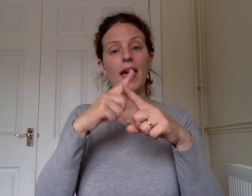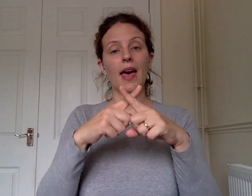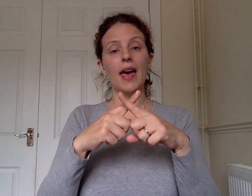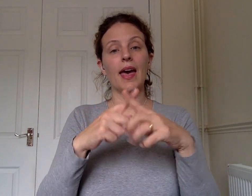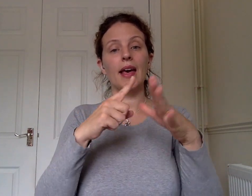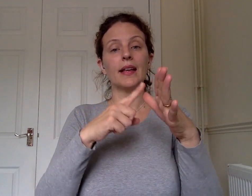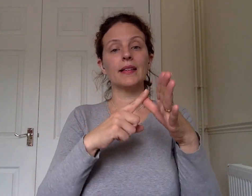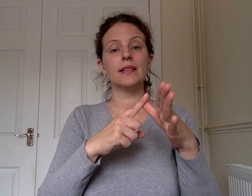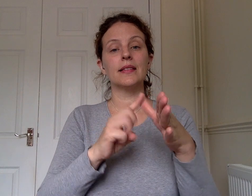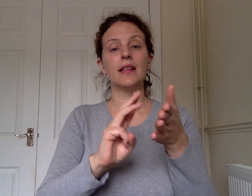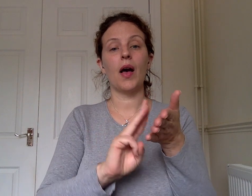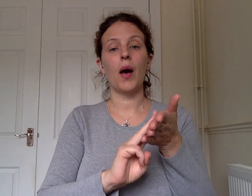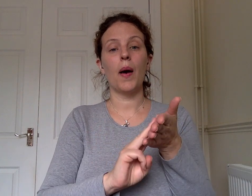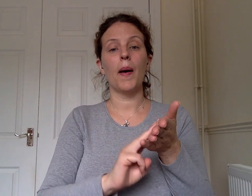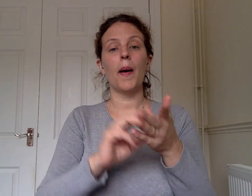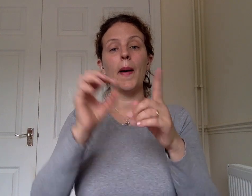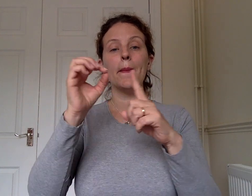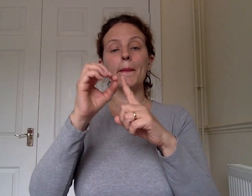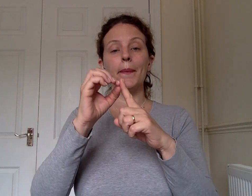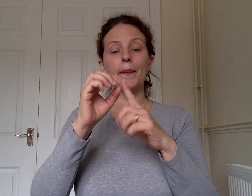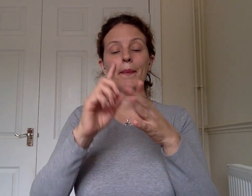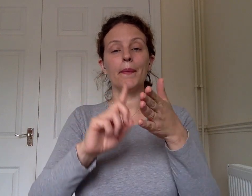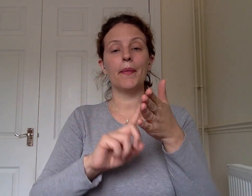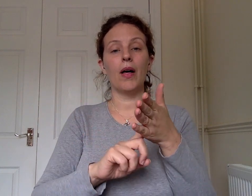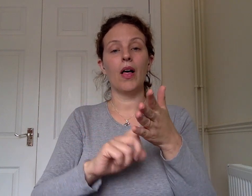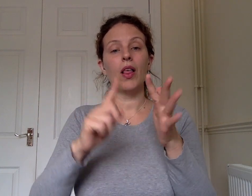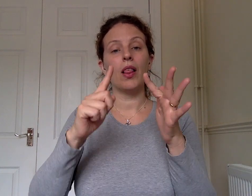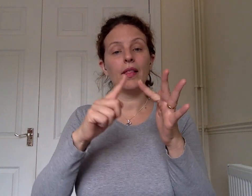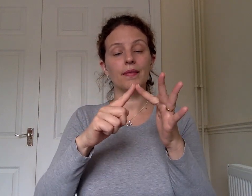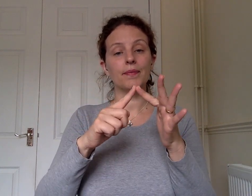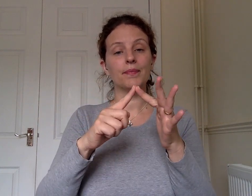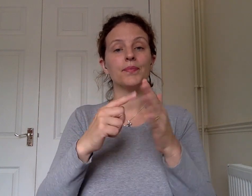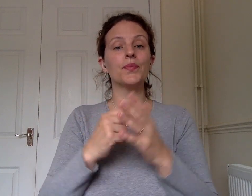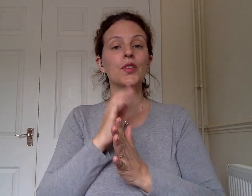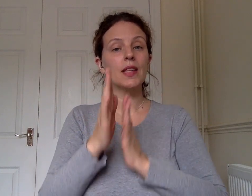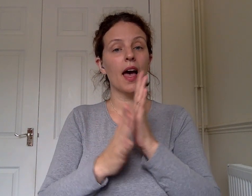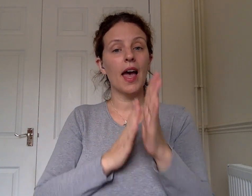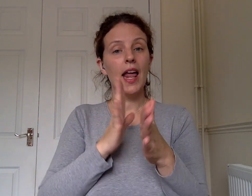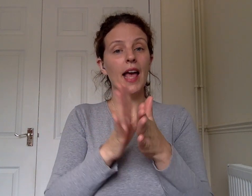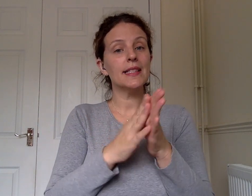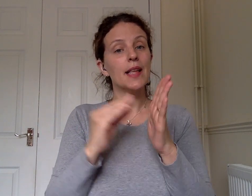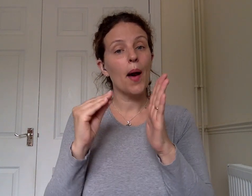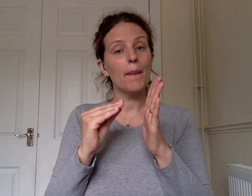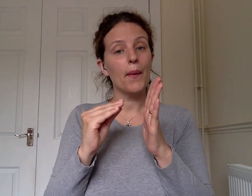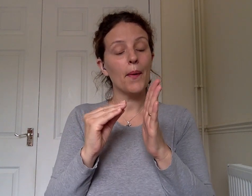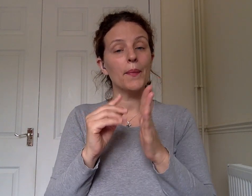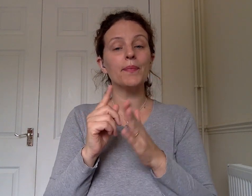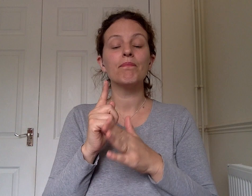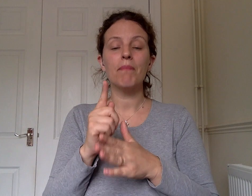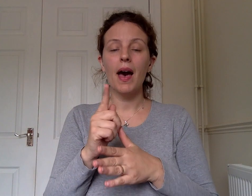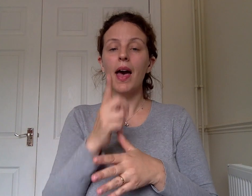Example, the sign is........